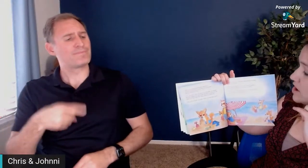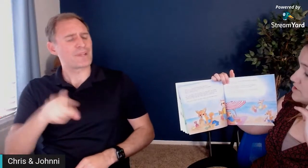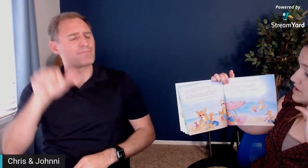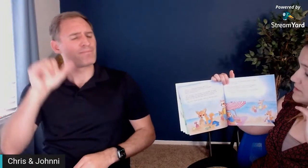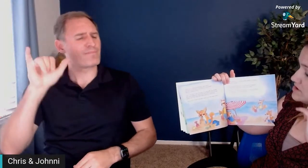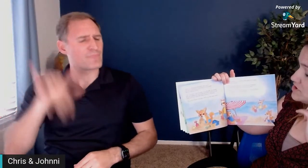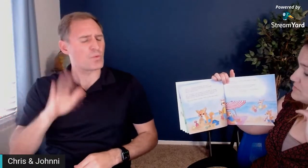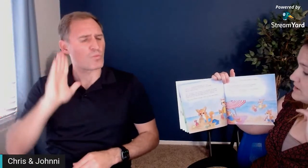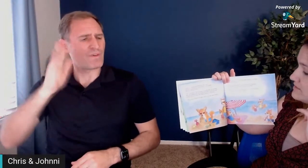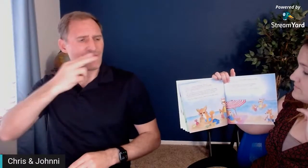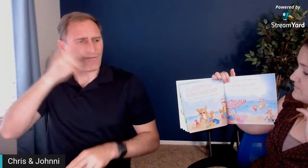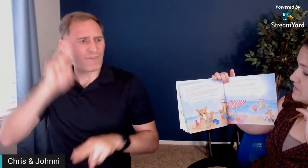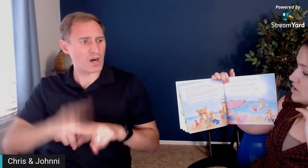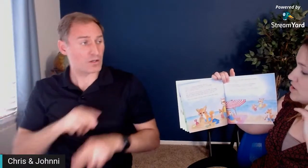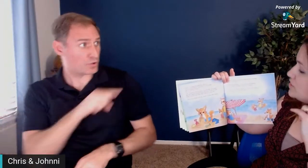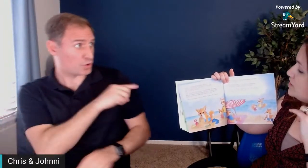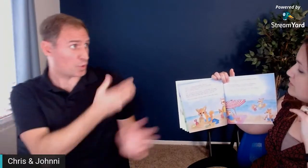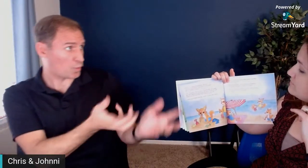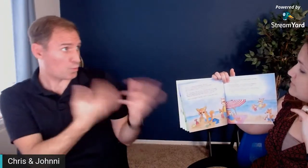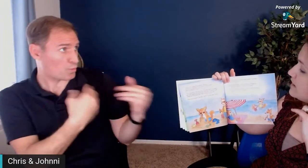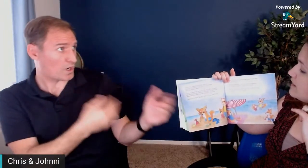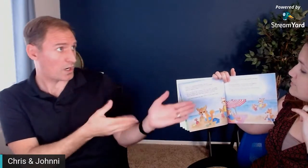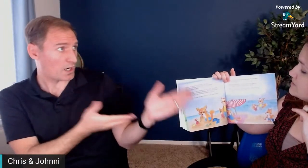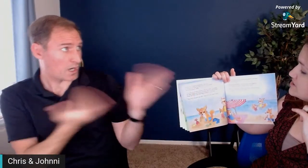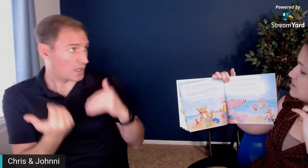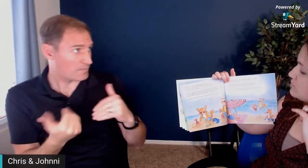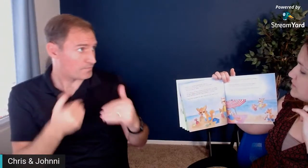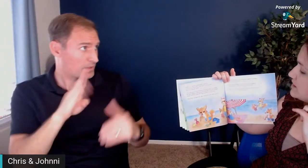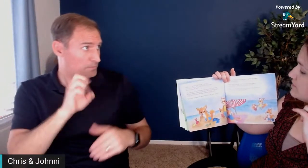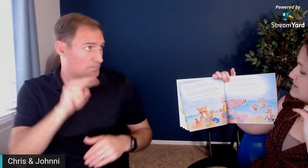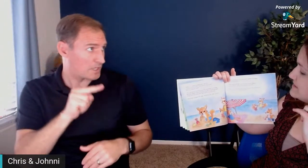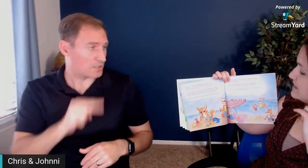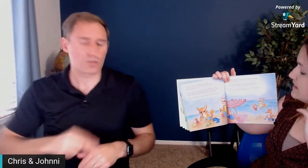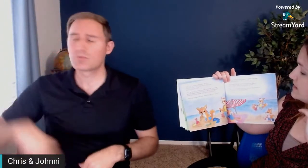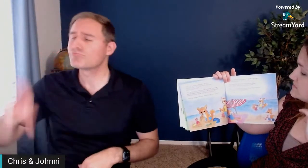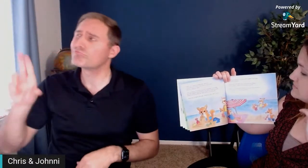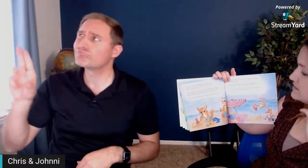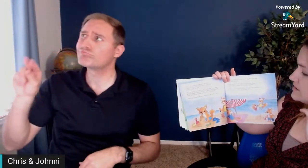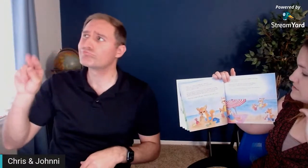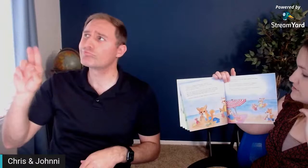are you coming to ben no i'm going to start working on my sand castle he answers